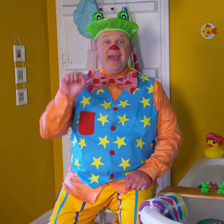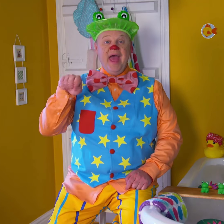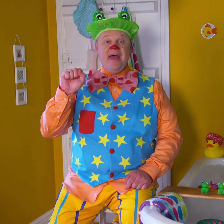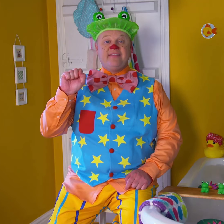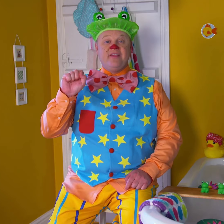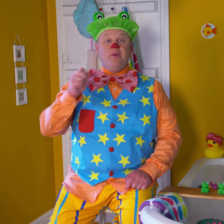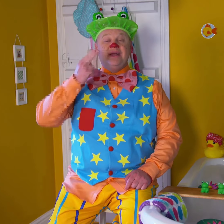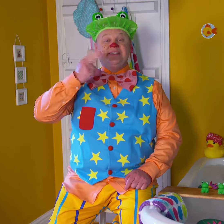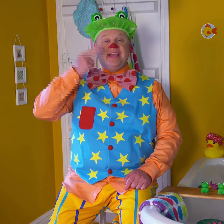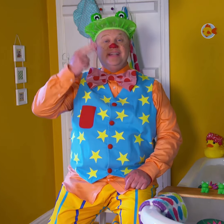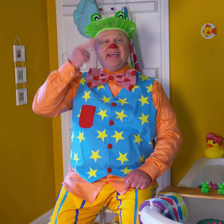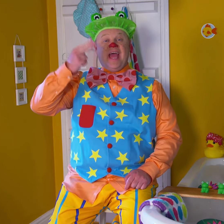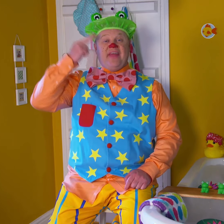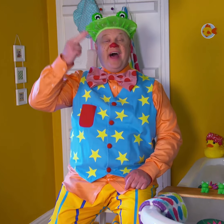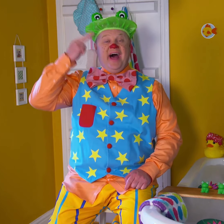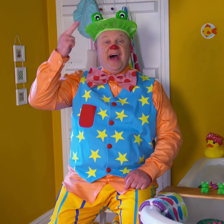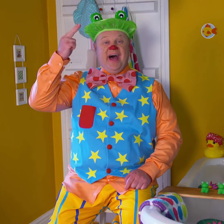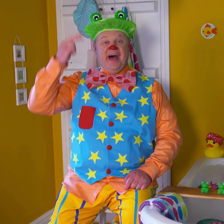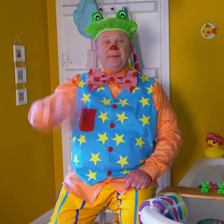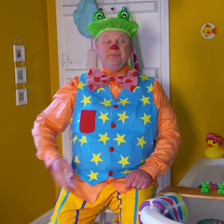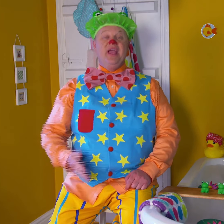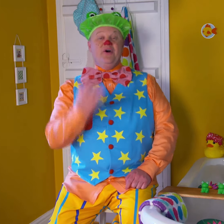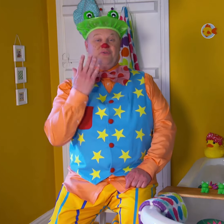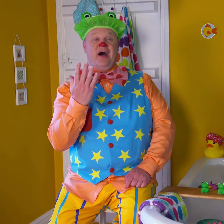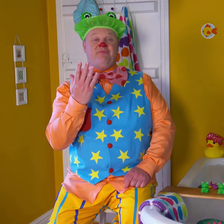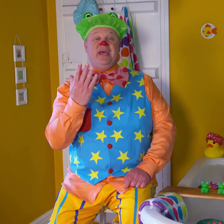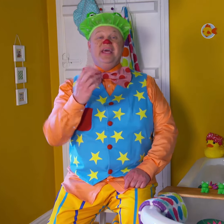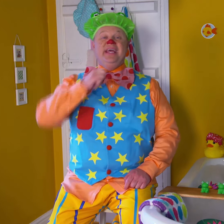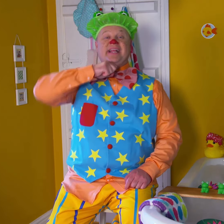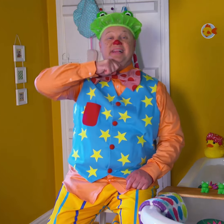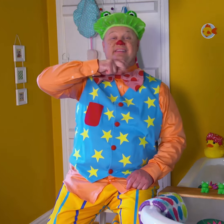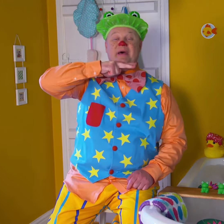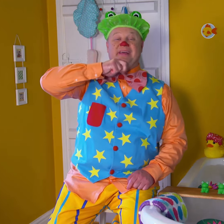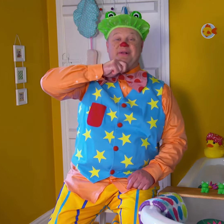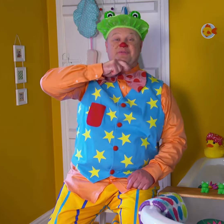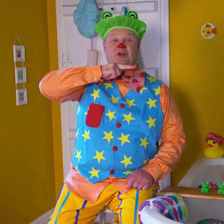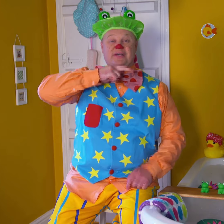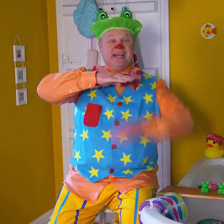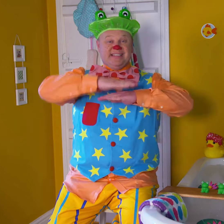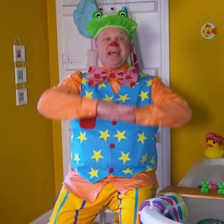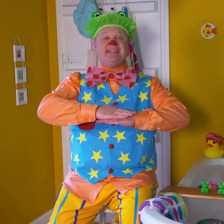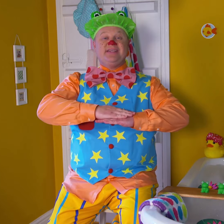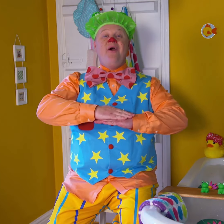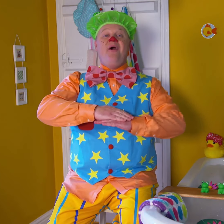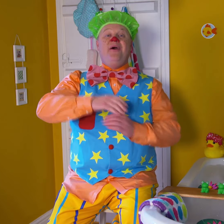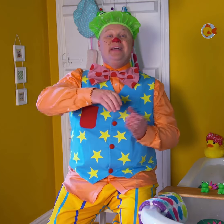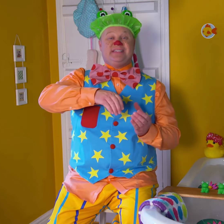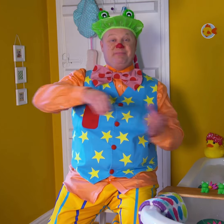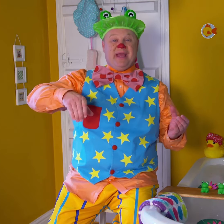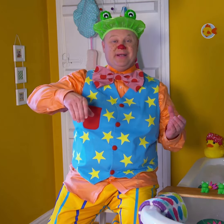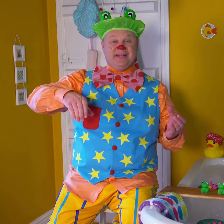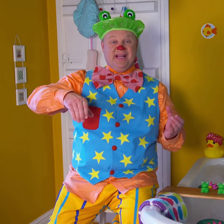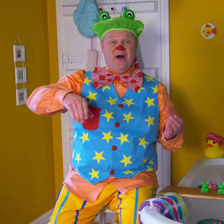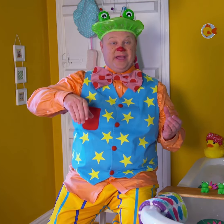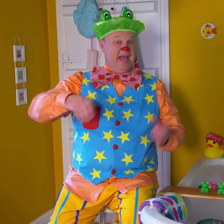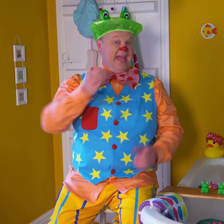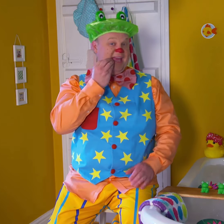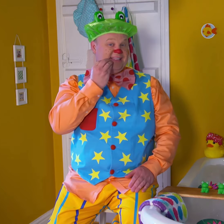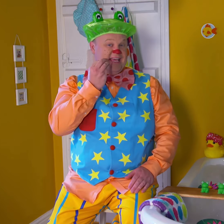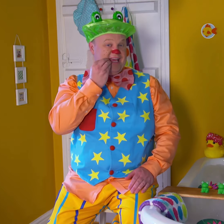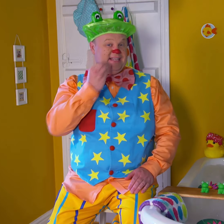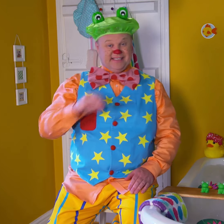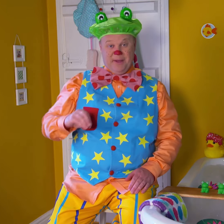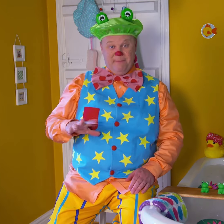yes we can sing together five little speckled frogs sat on a speckled log some